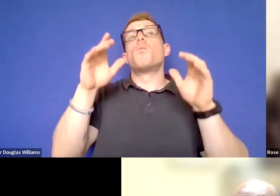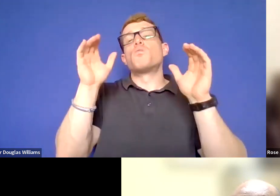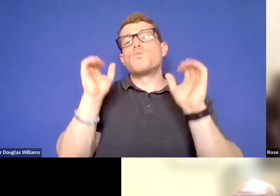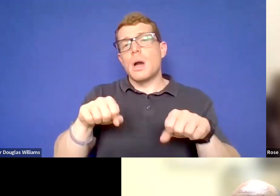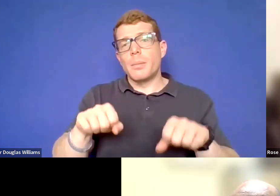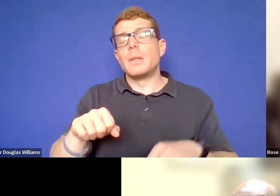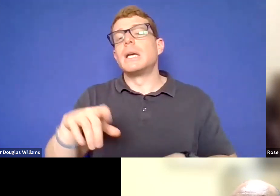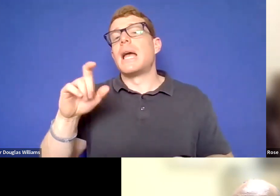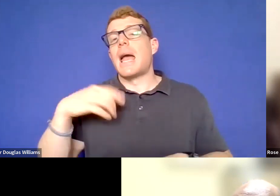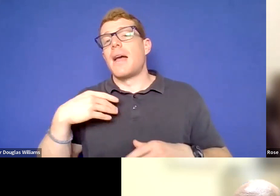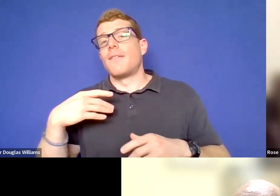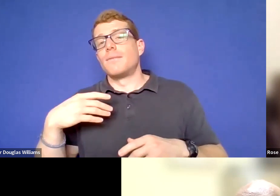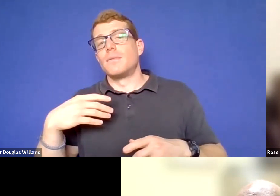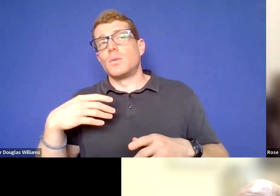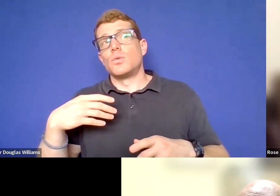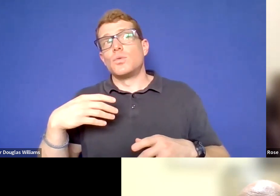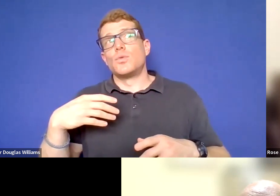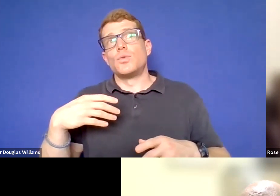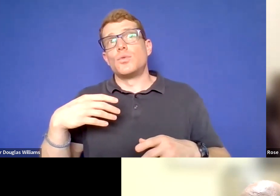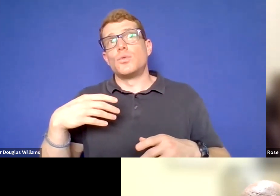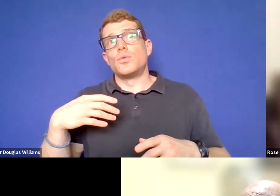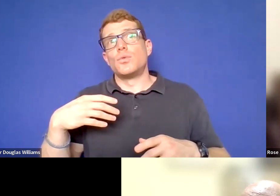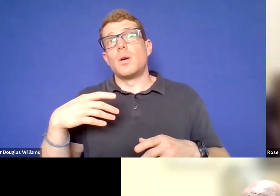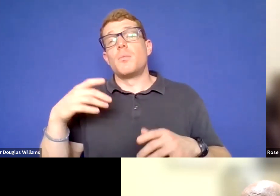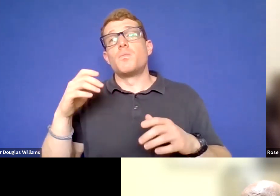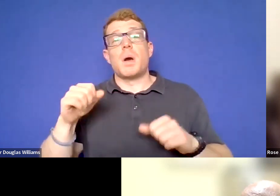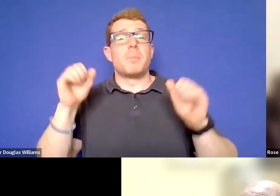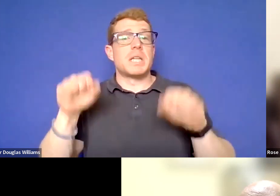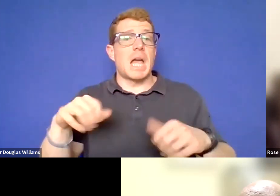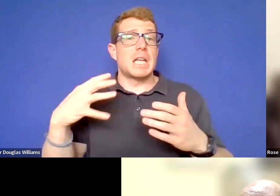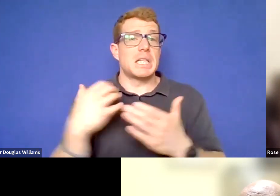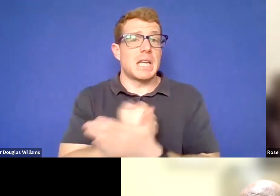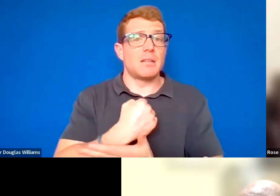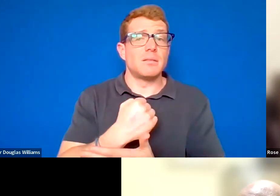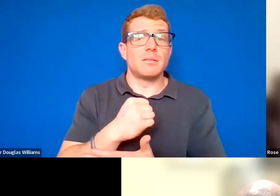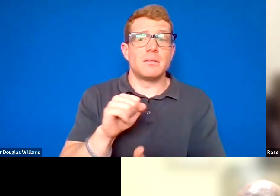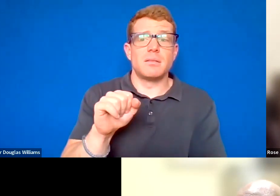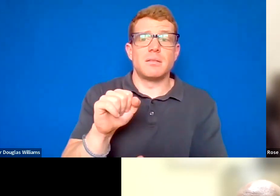Program. it just depends on the income of the spouse.